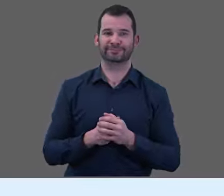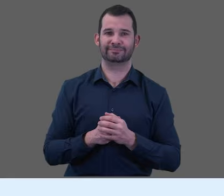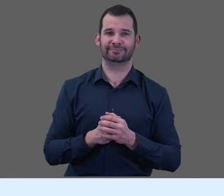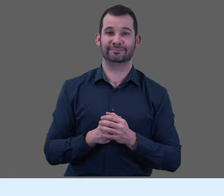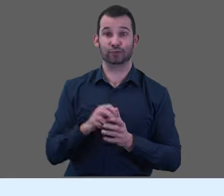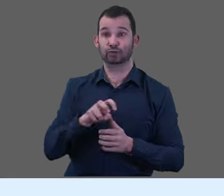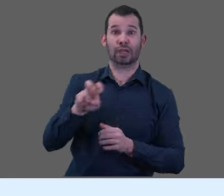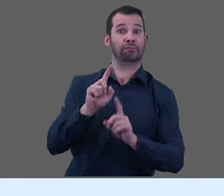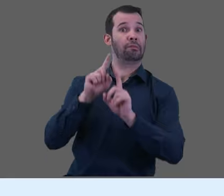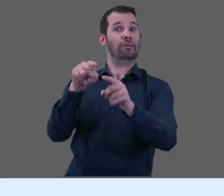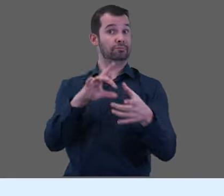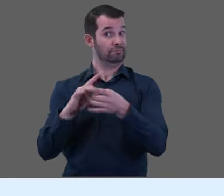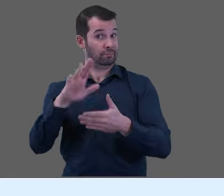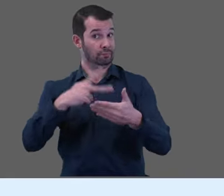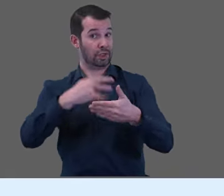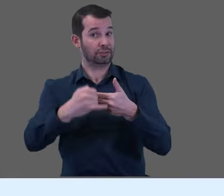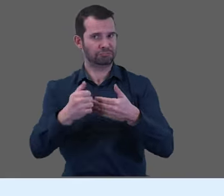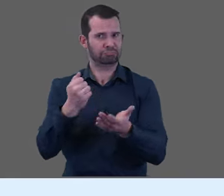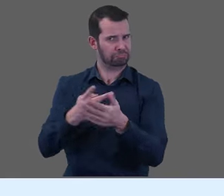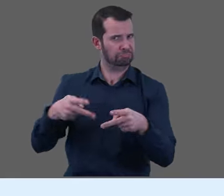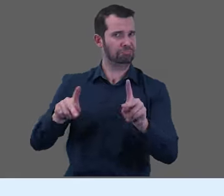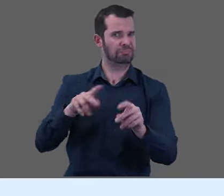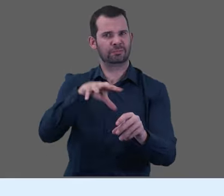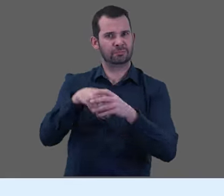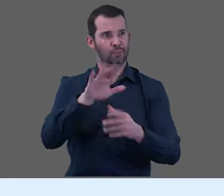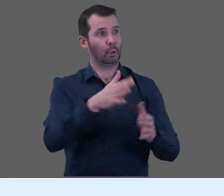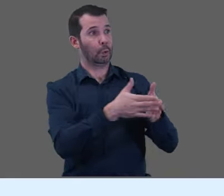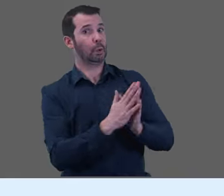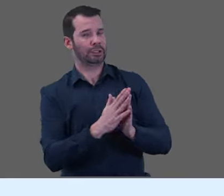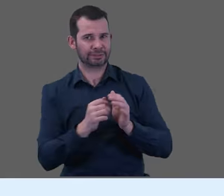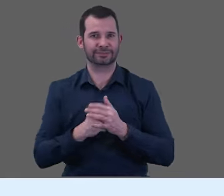Travel related to your project is eligible as part of your request.